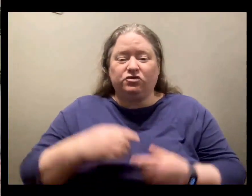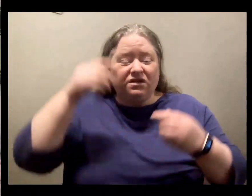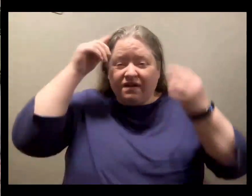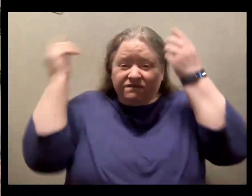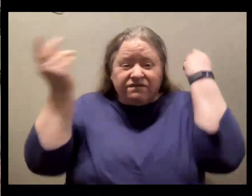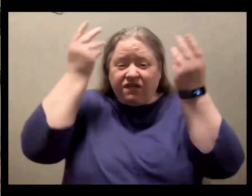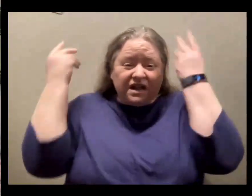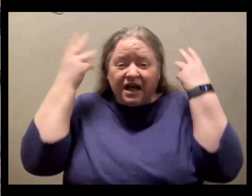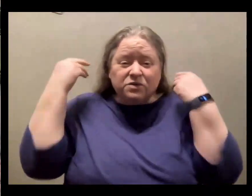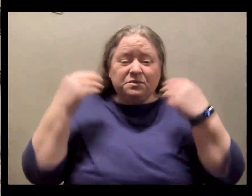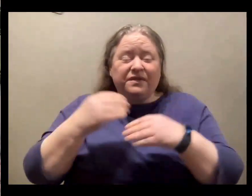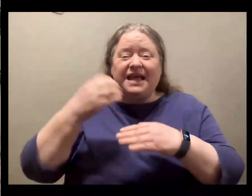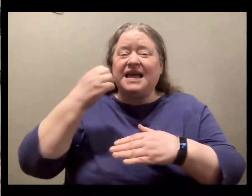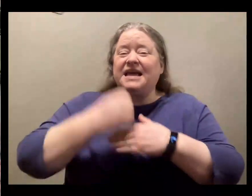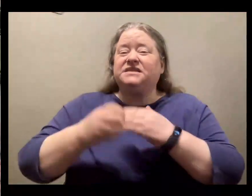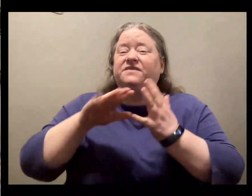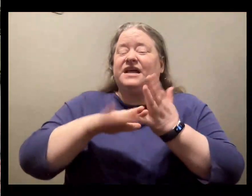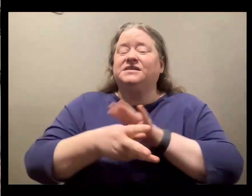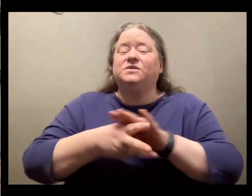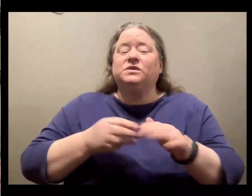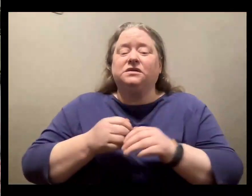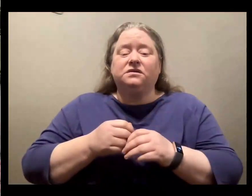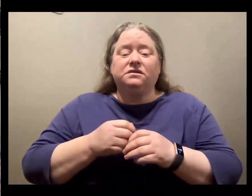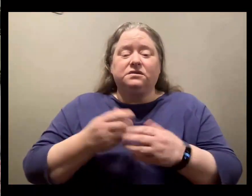It was practically all falling out by the end of last week,